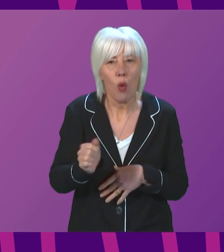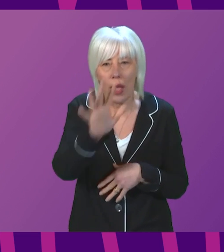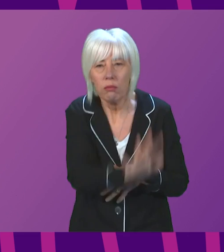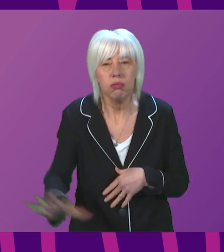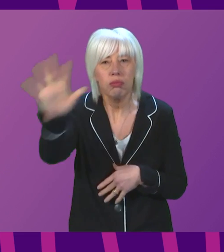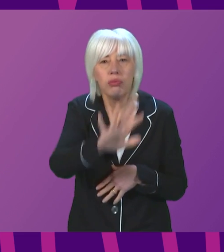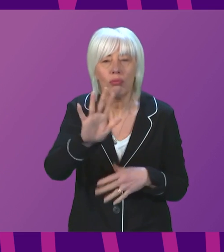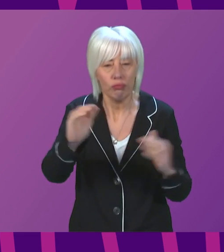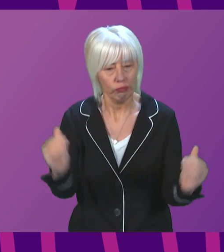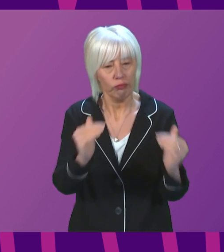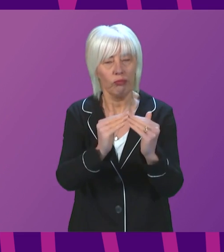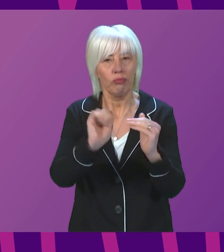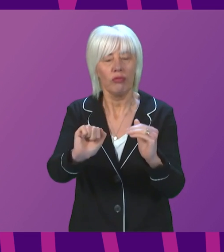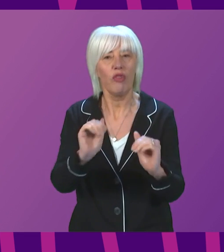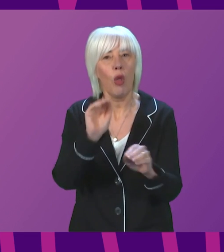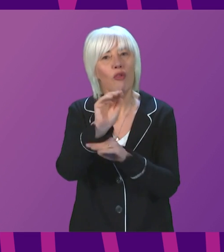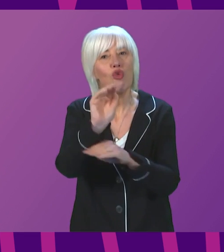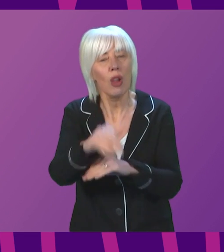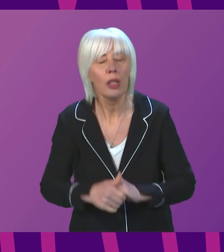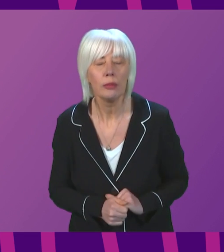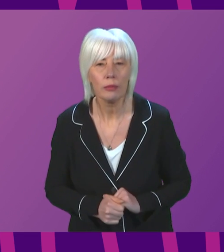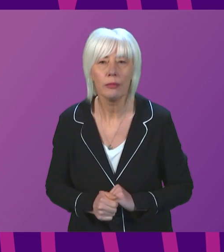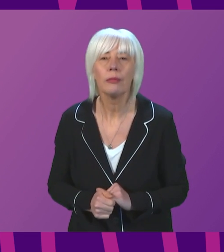that is fit for the future.